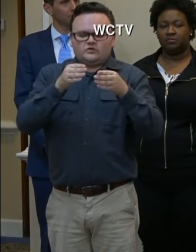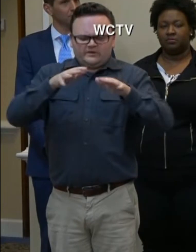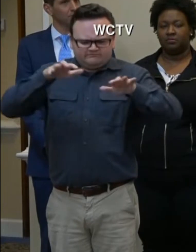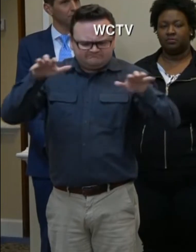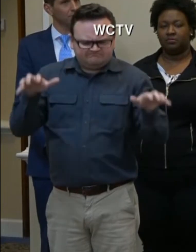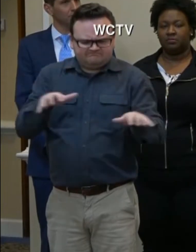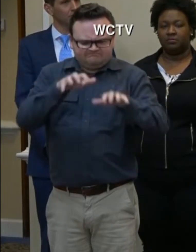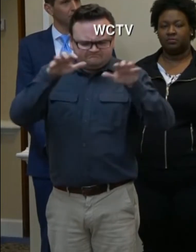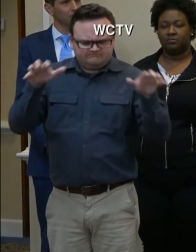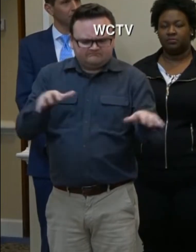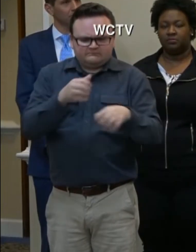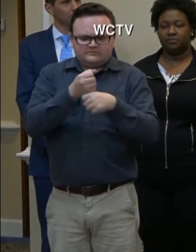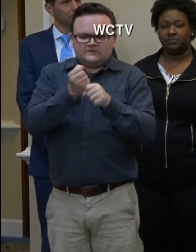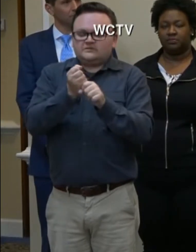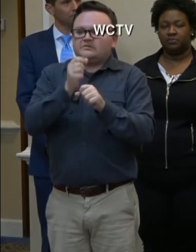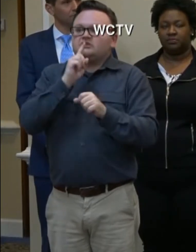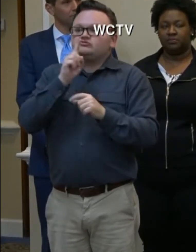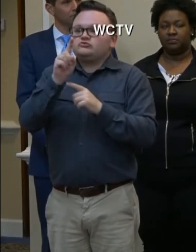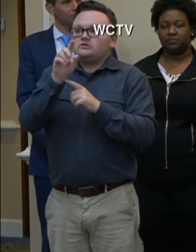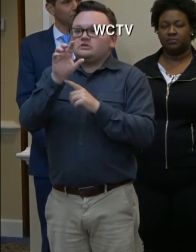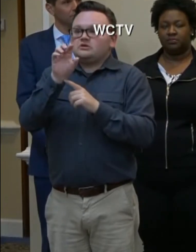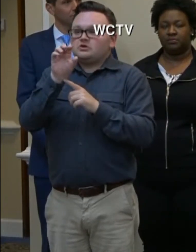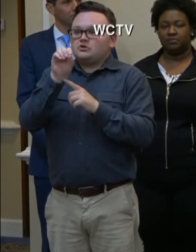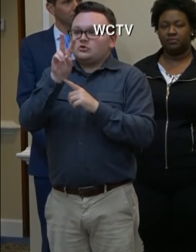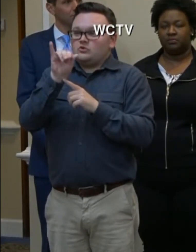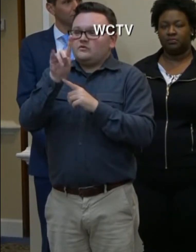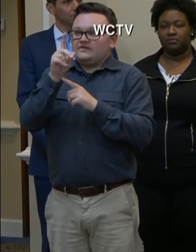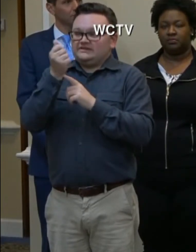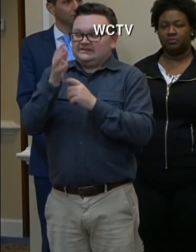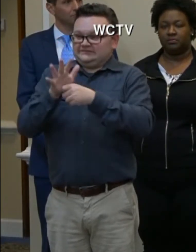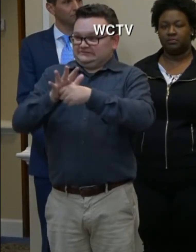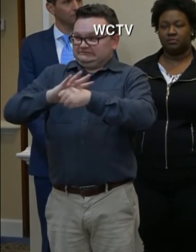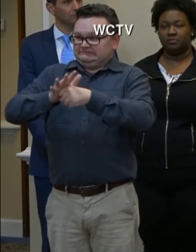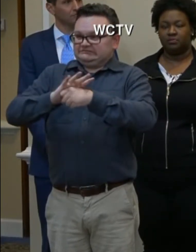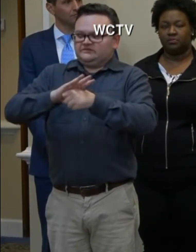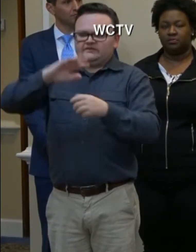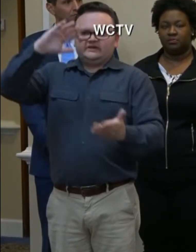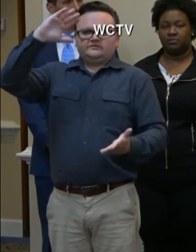spread of kovat 19 and to ensure adherence to the infection